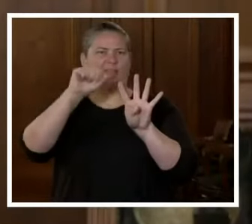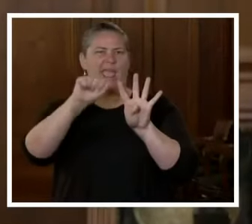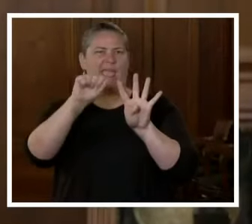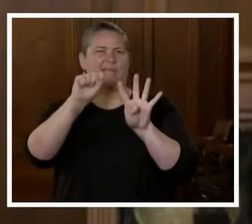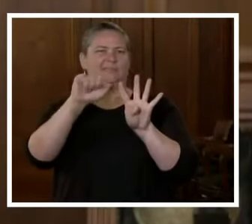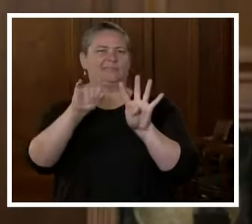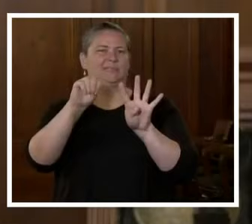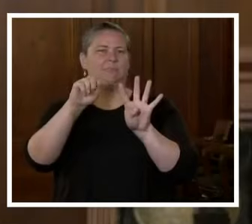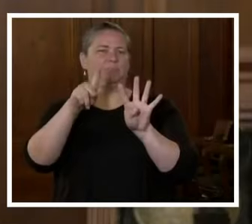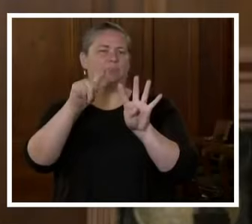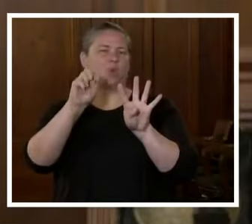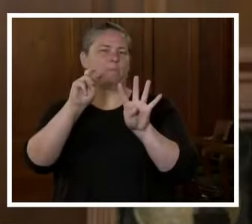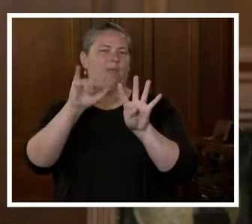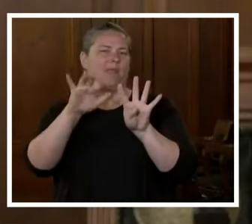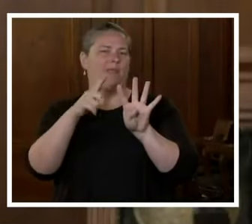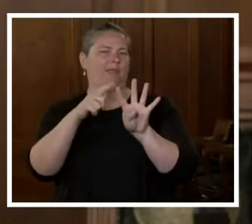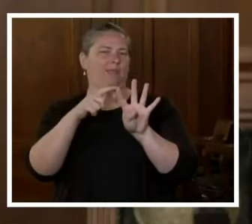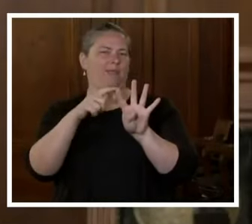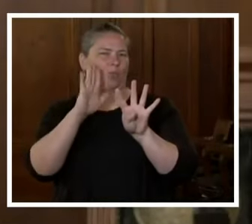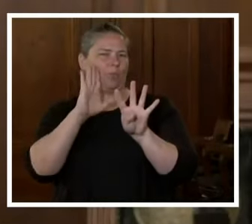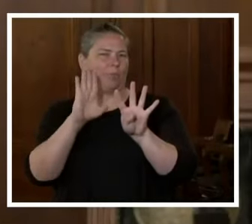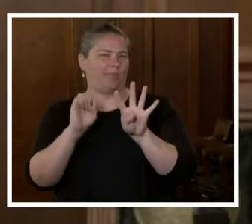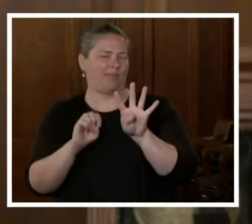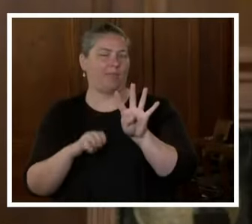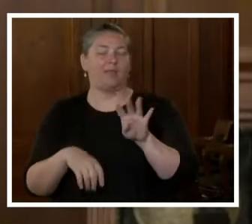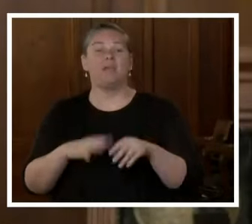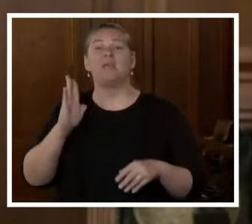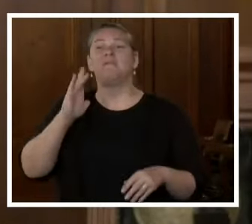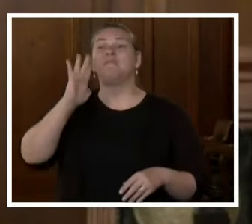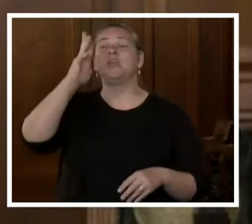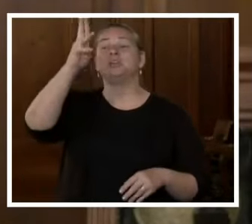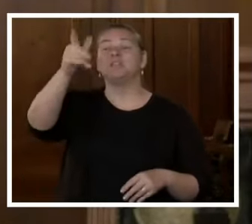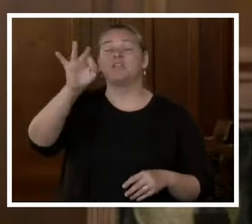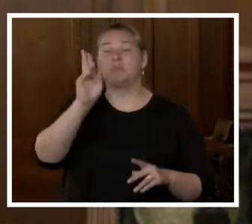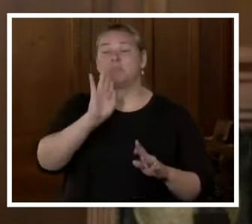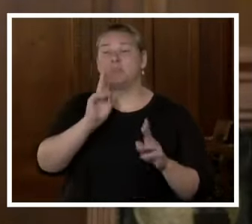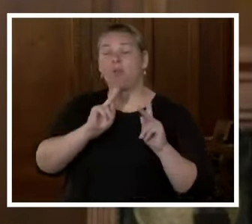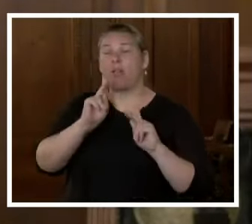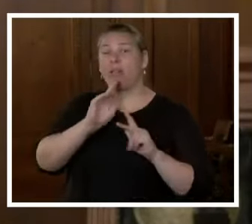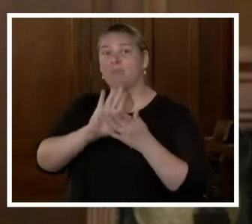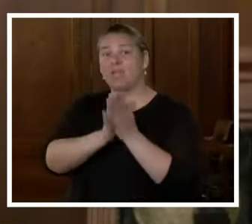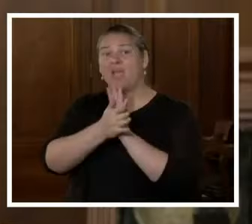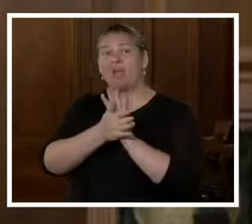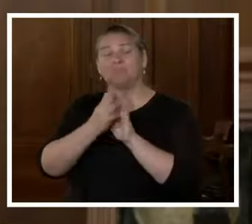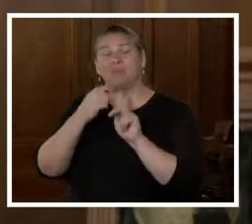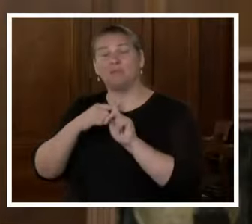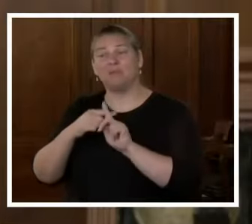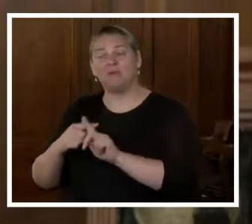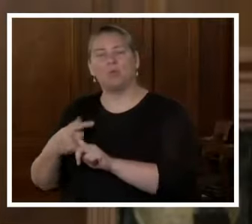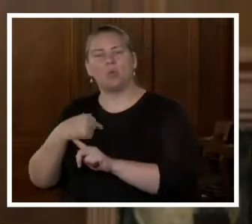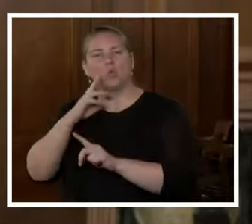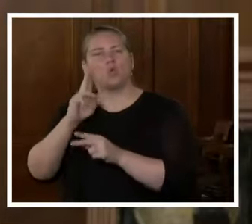PLASMA FOR CANALS EVAN SERUM. PEOPLE WHO HAVE BEEN -- WHO ARE LIKELY TO BE CLEAR FROM